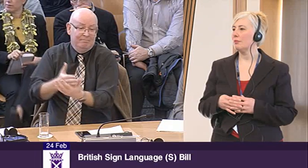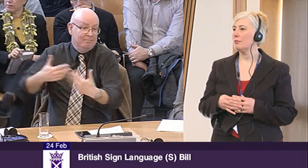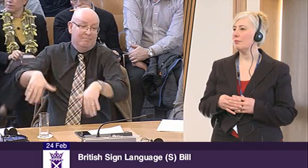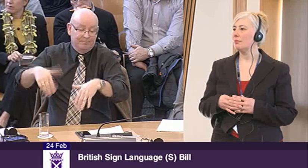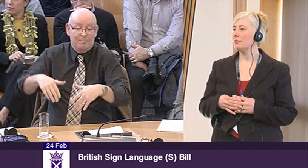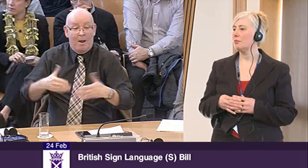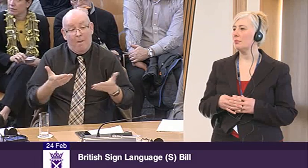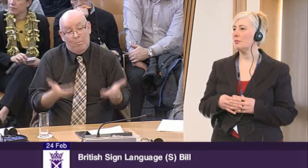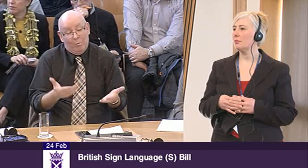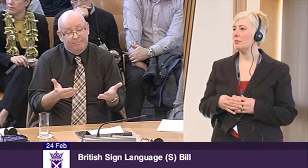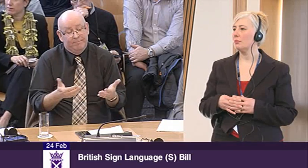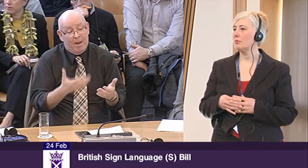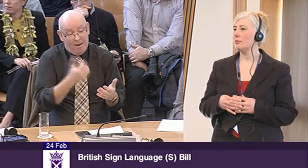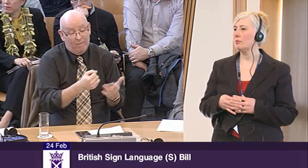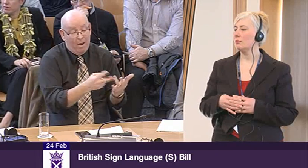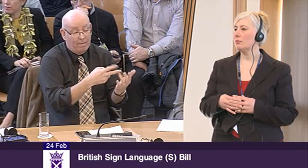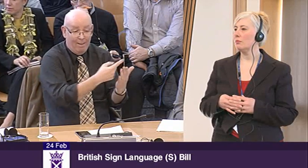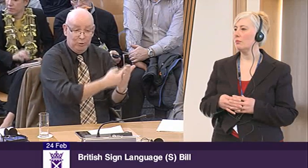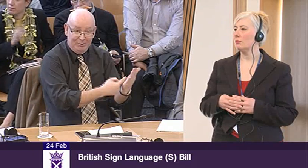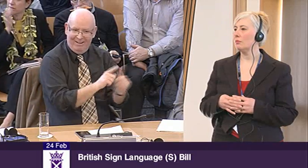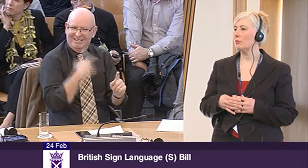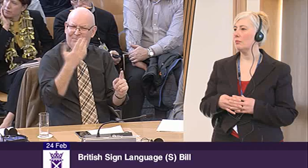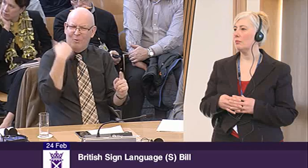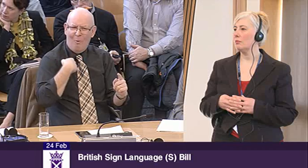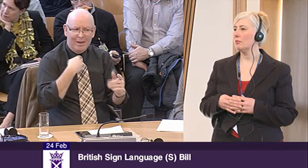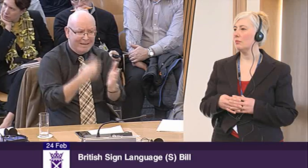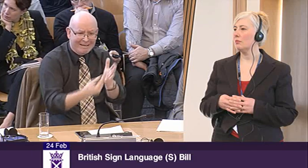promoted BSL in the most wonderful way.